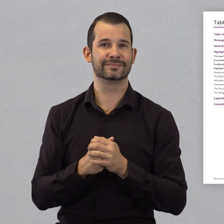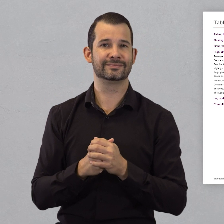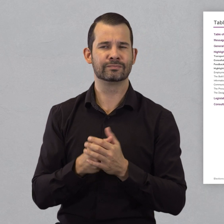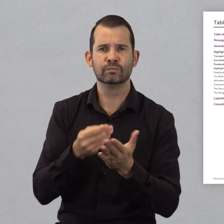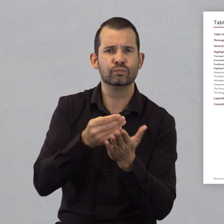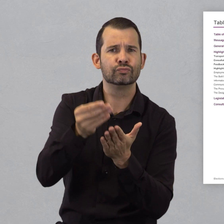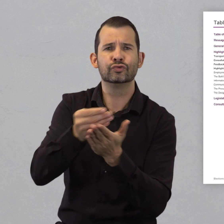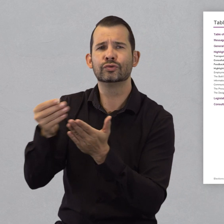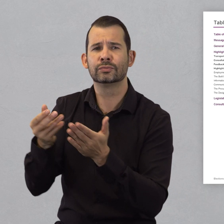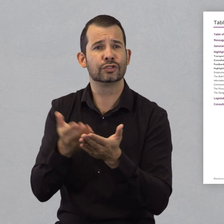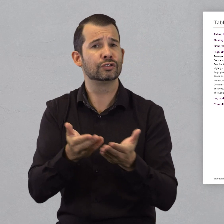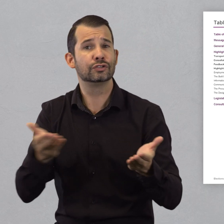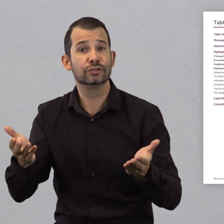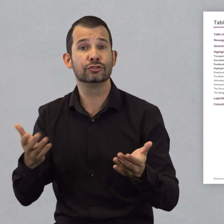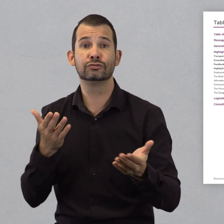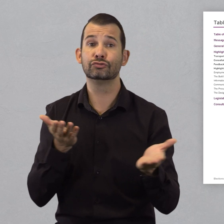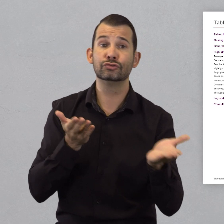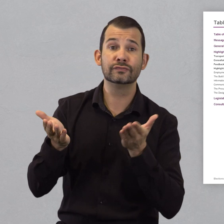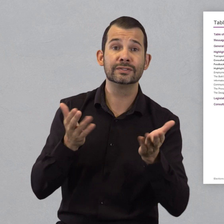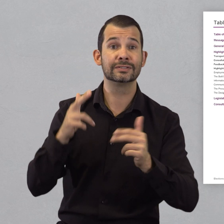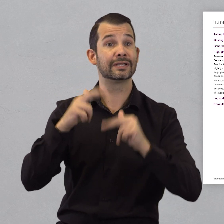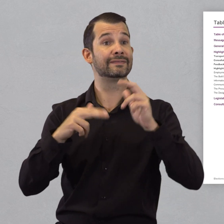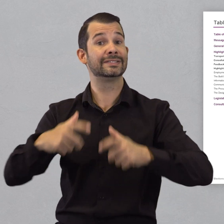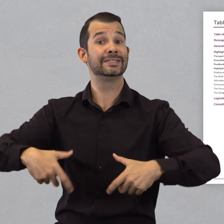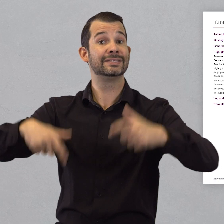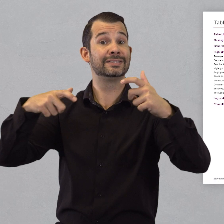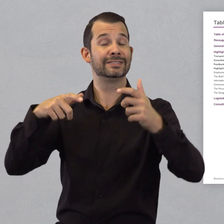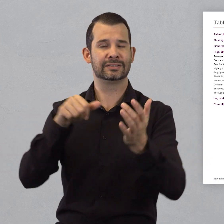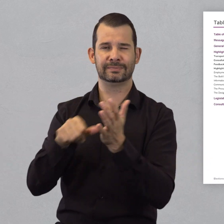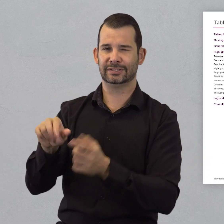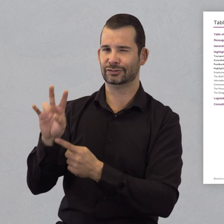The Procurement of Goods, Services and Facilities 7